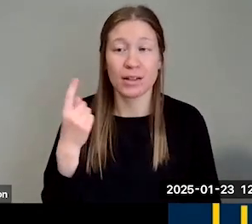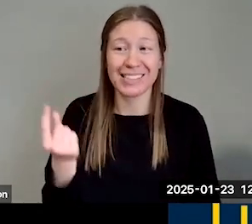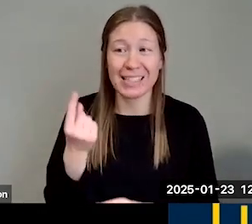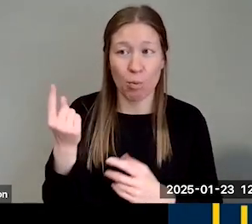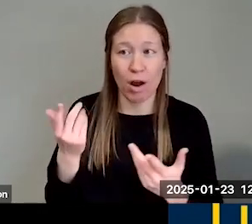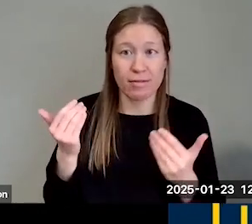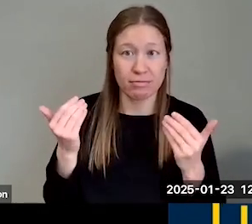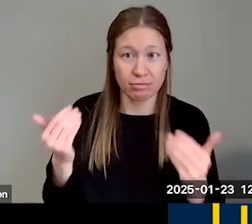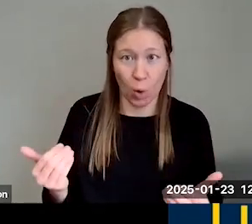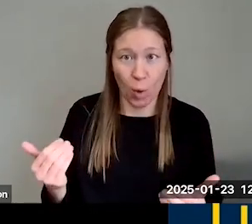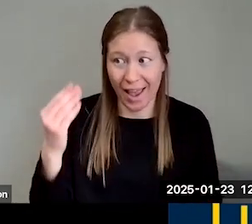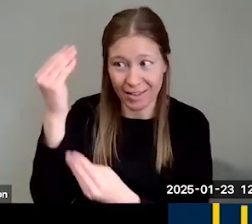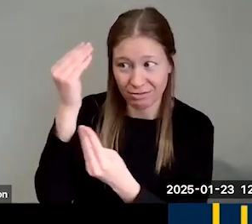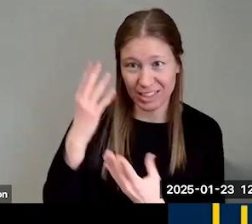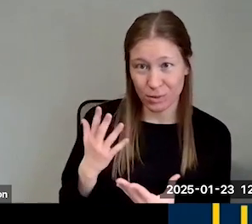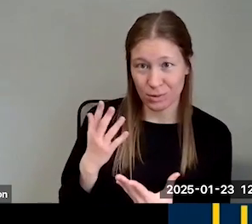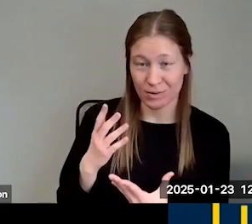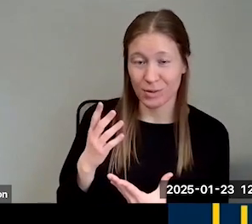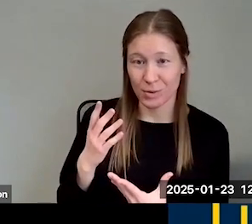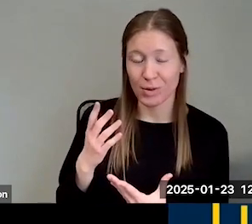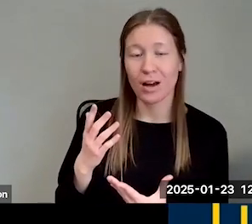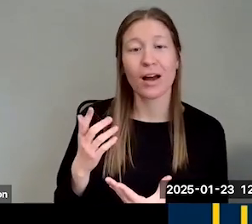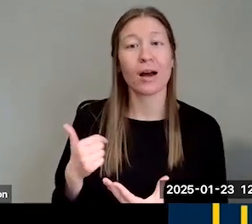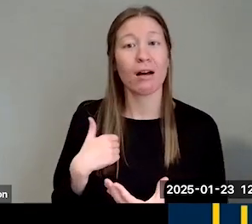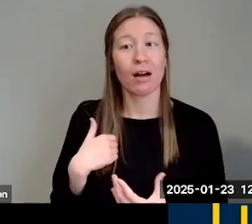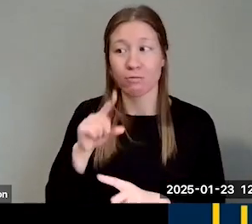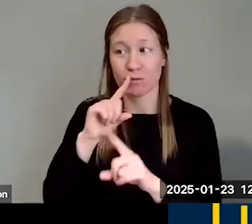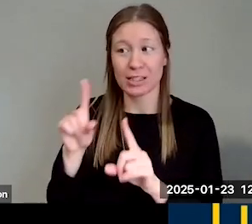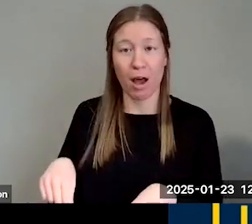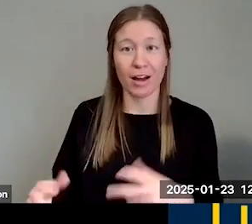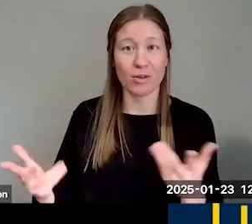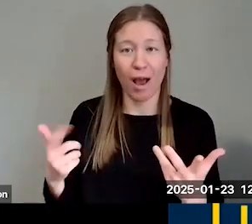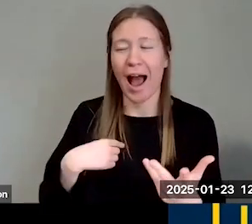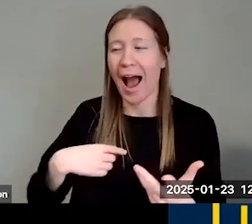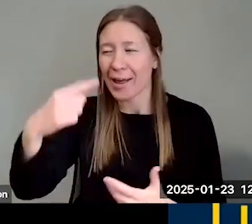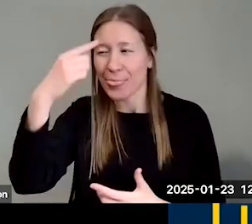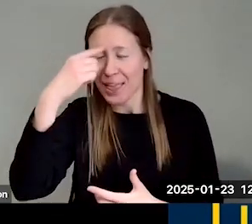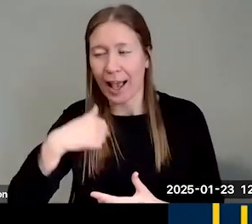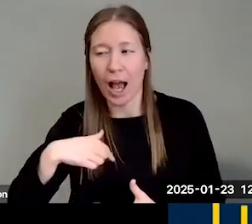it's okay for you to respond back and say, "I think what I heard you say is,"